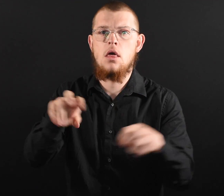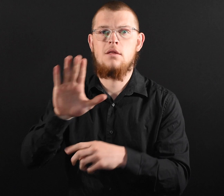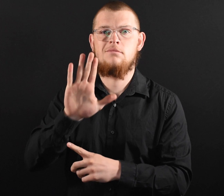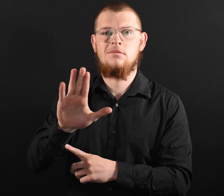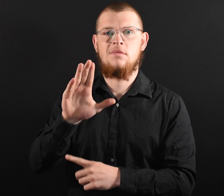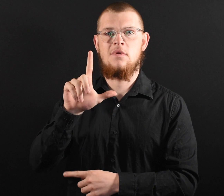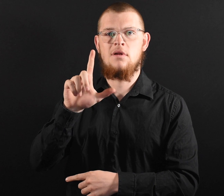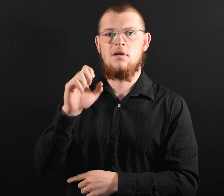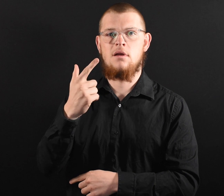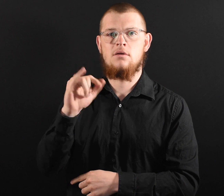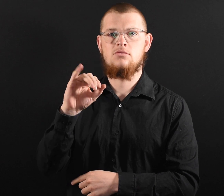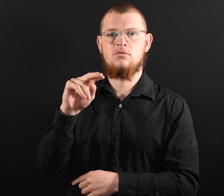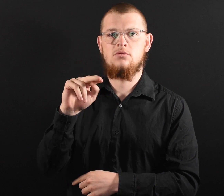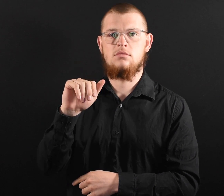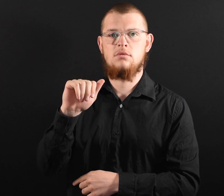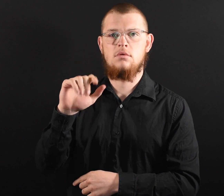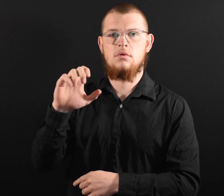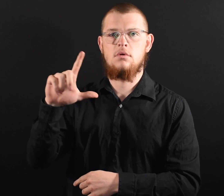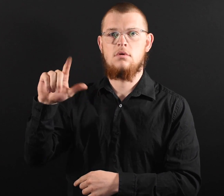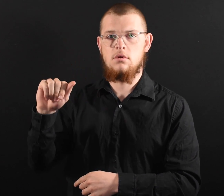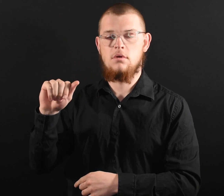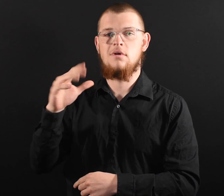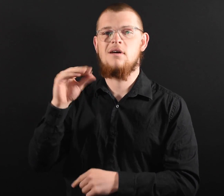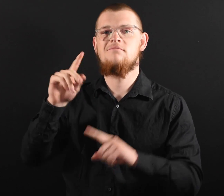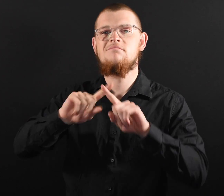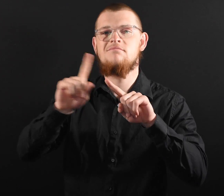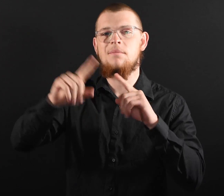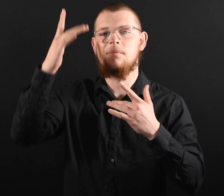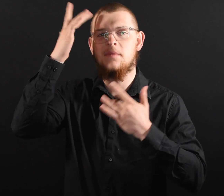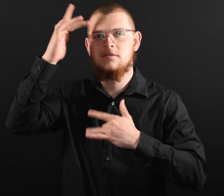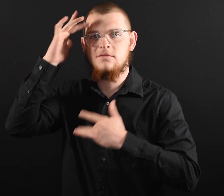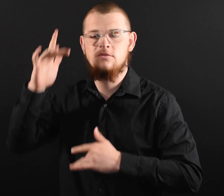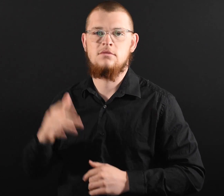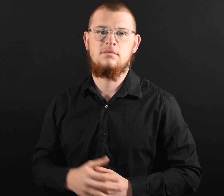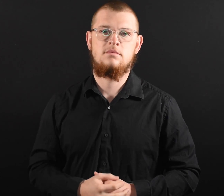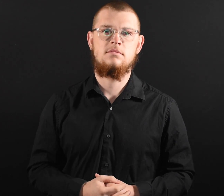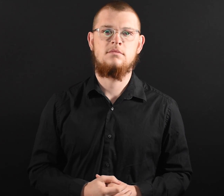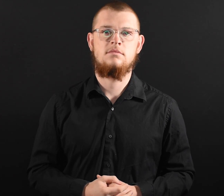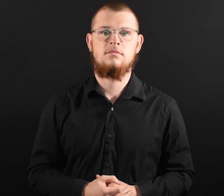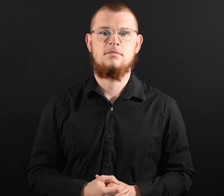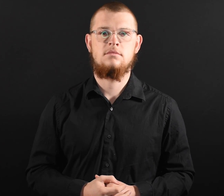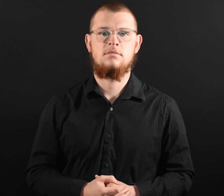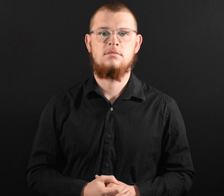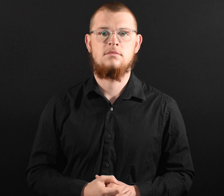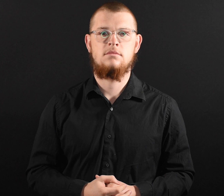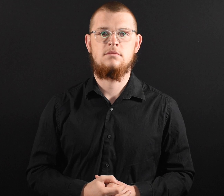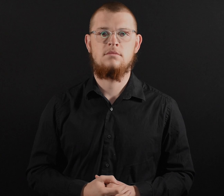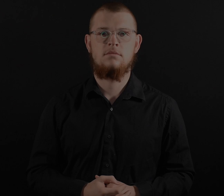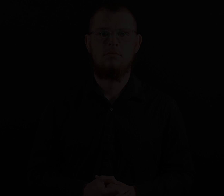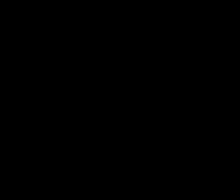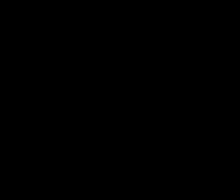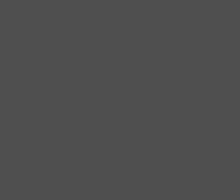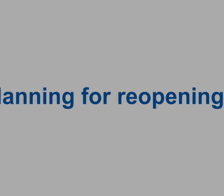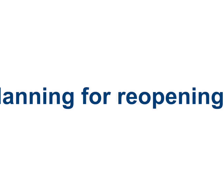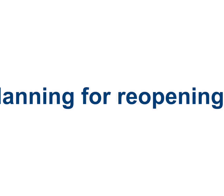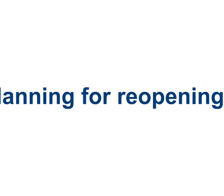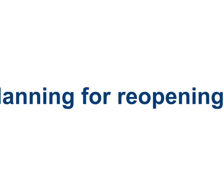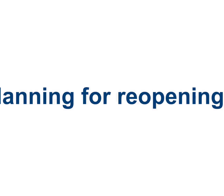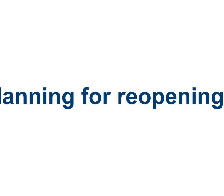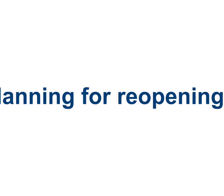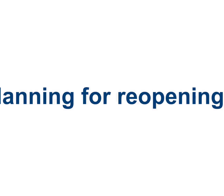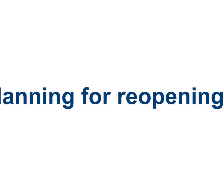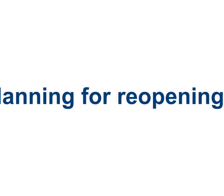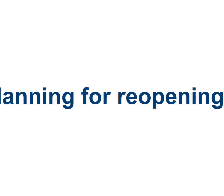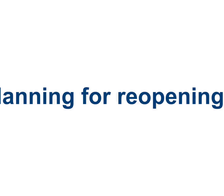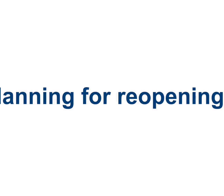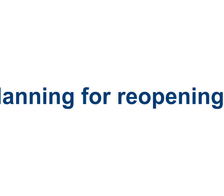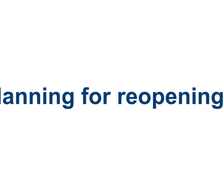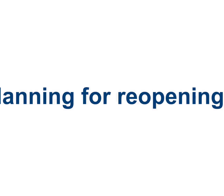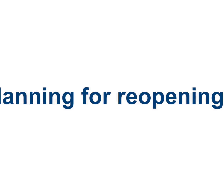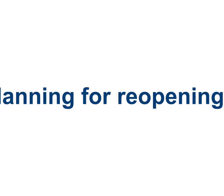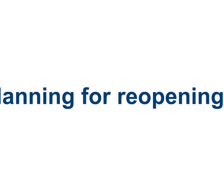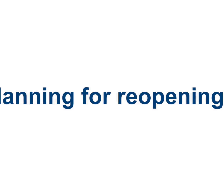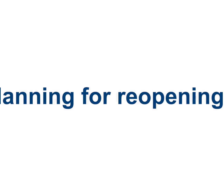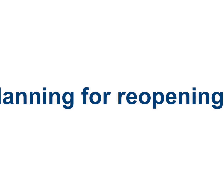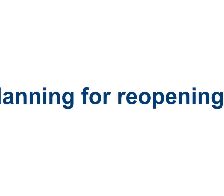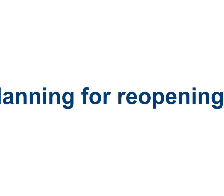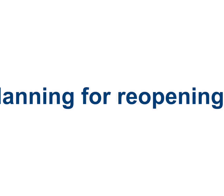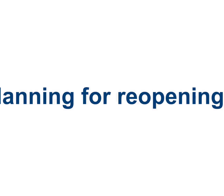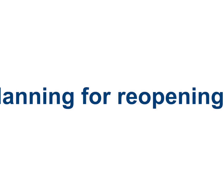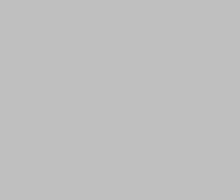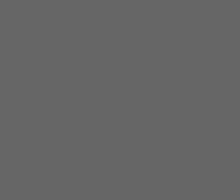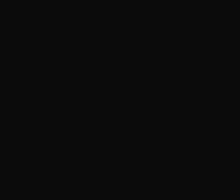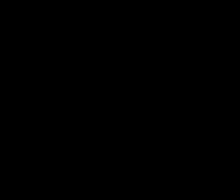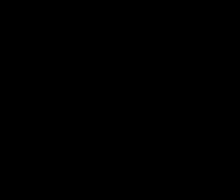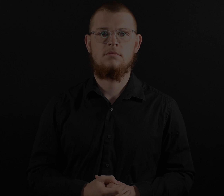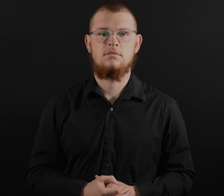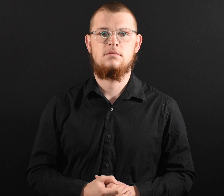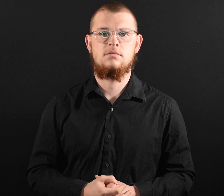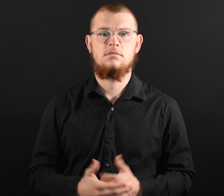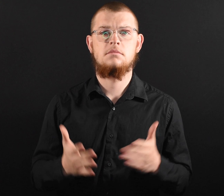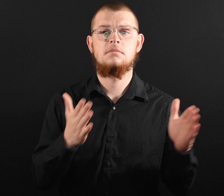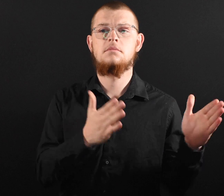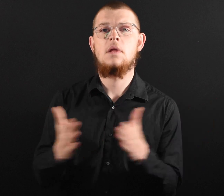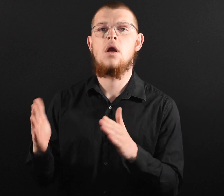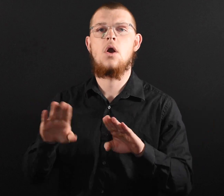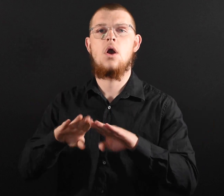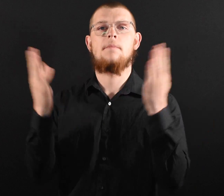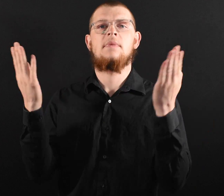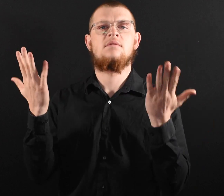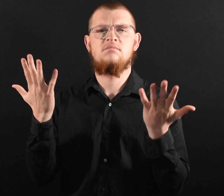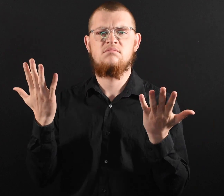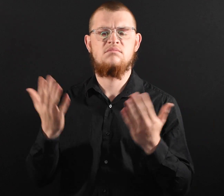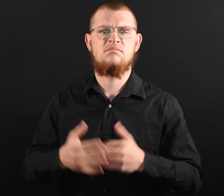of Legionella and other bacteria. Planning for reopening